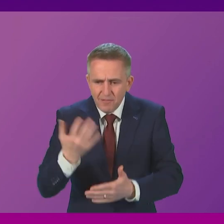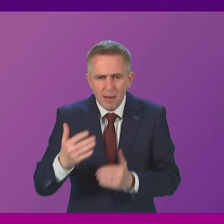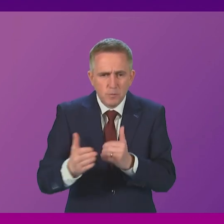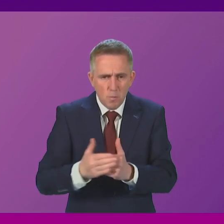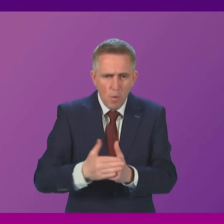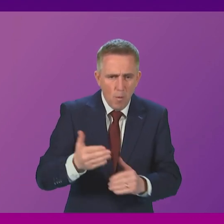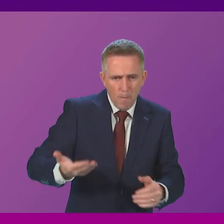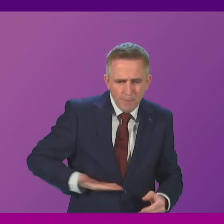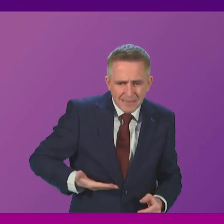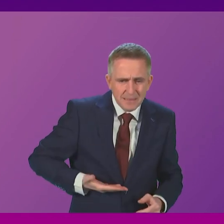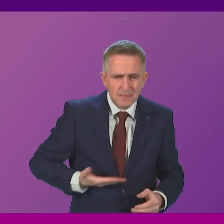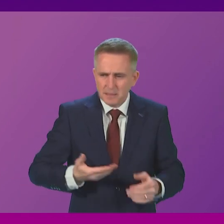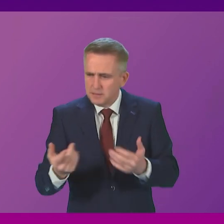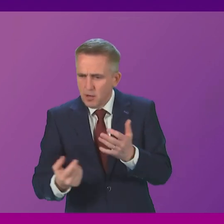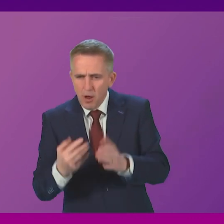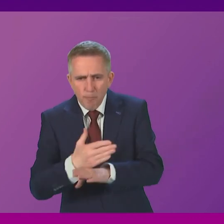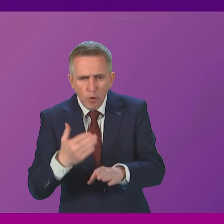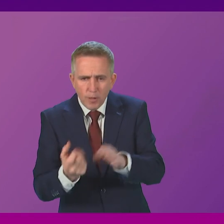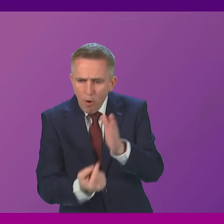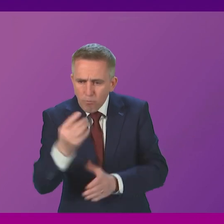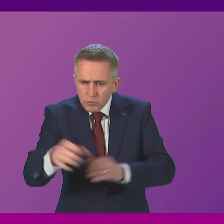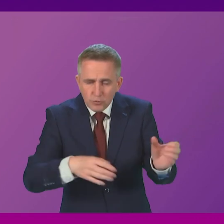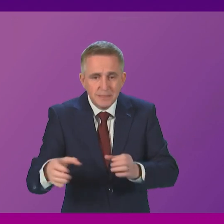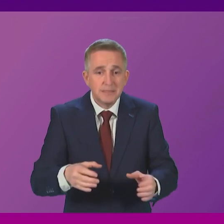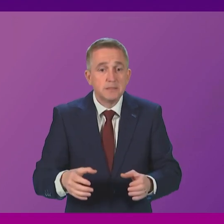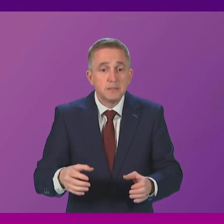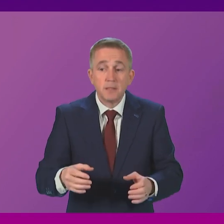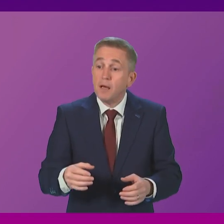It is about fulfilling the promise of home ownership that has been dashed for far too